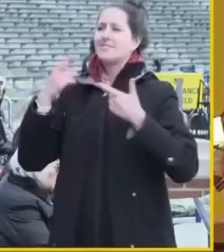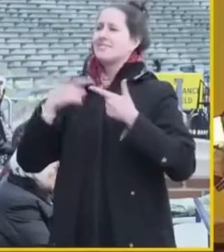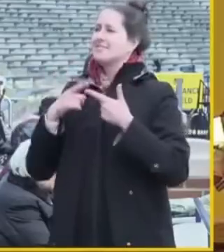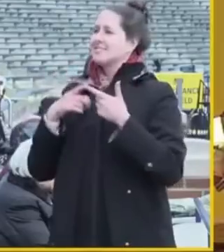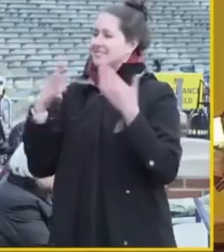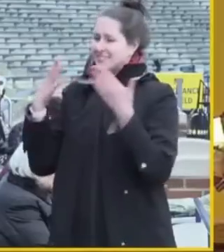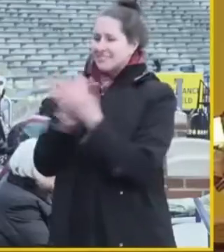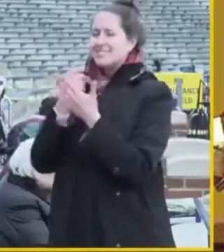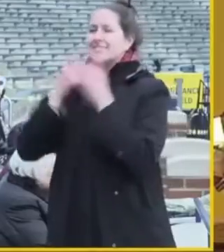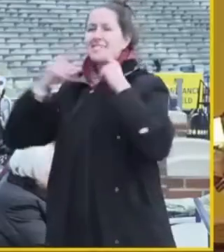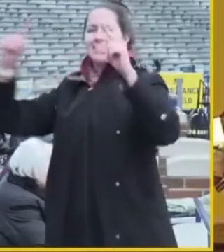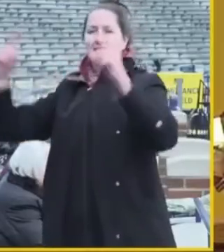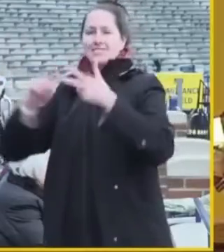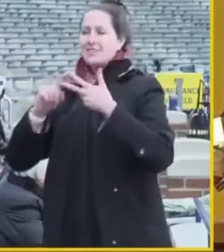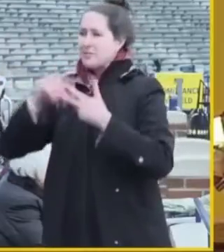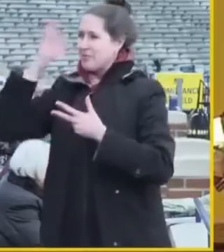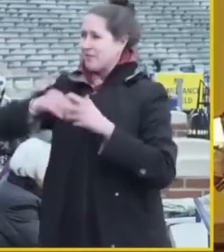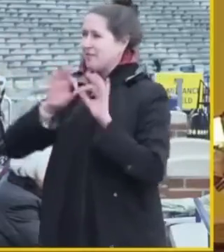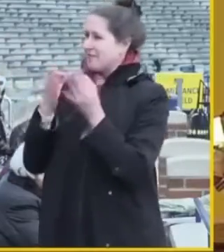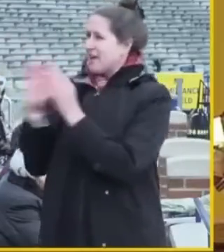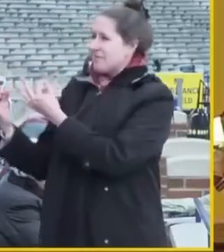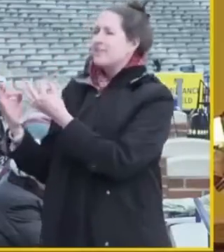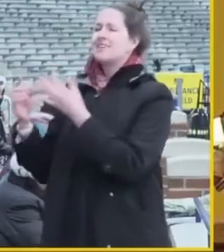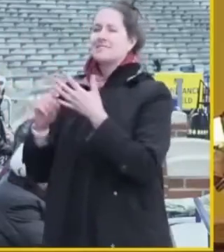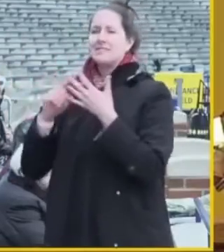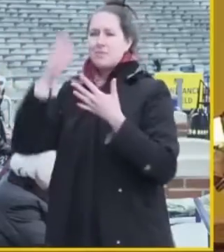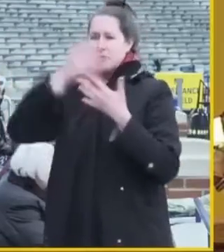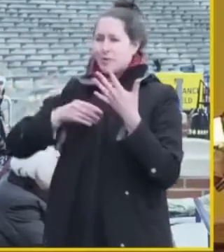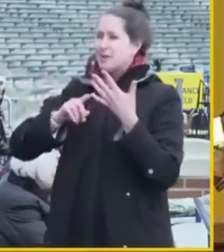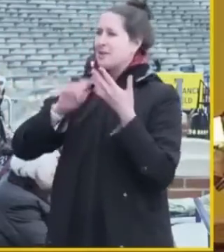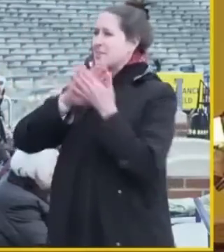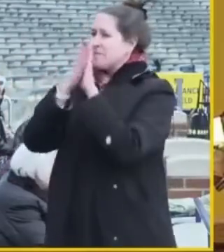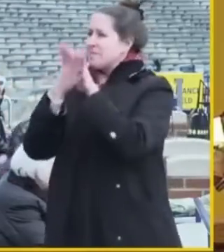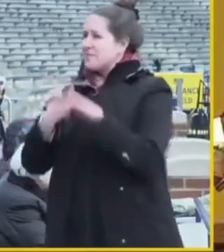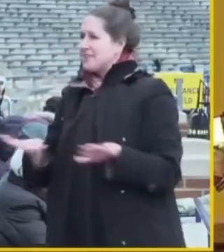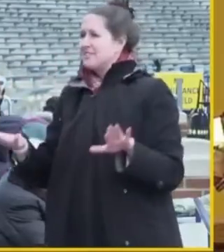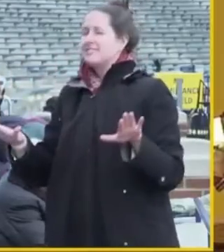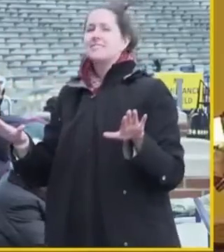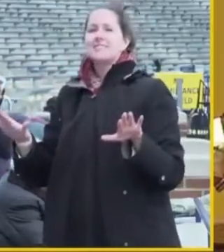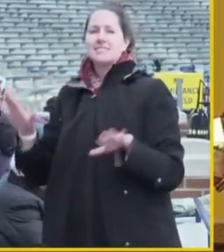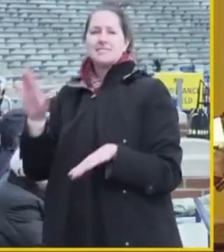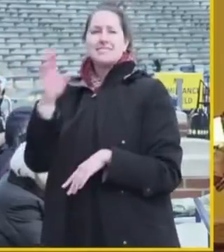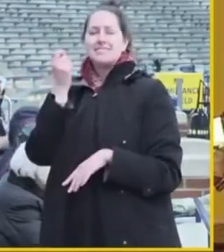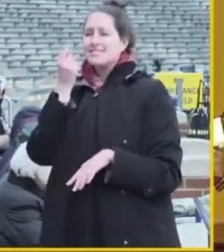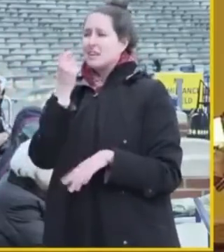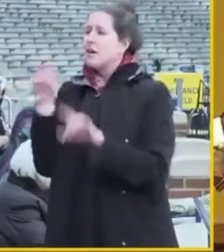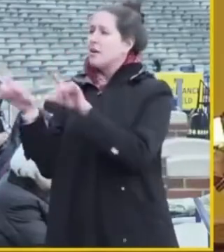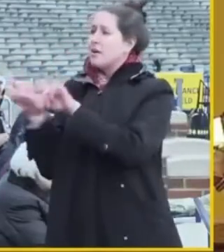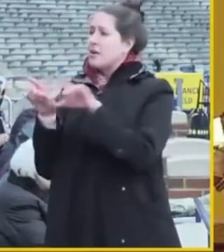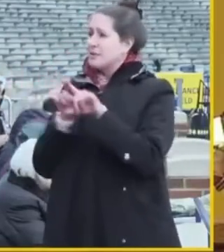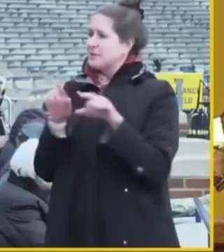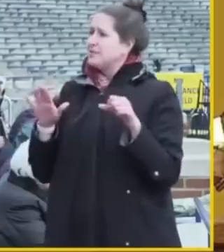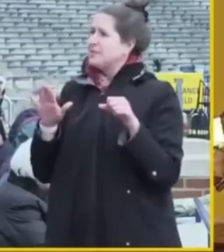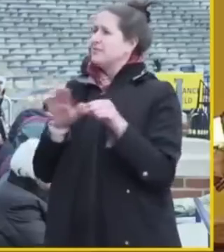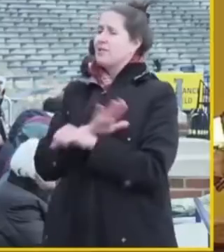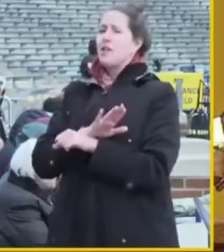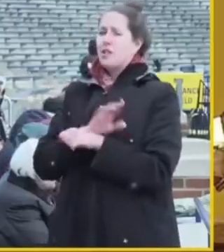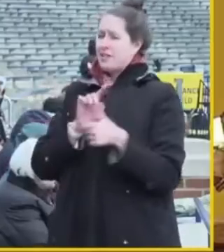beautiful families, beauty and peace, but they are also filled with great heartbreak,